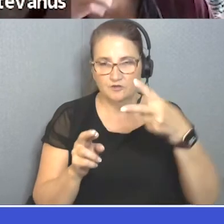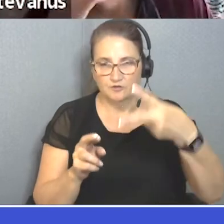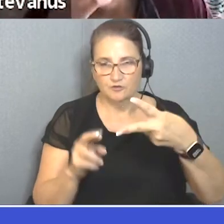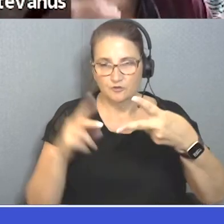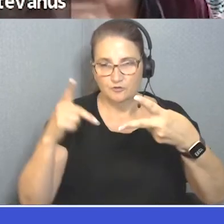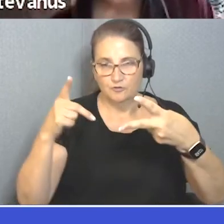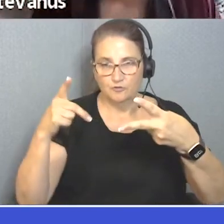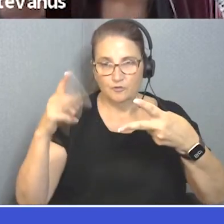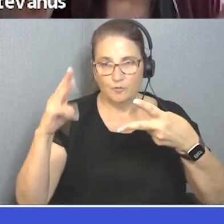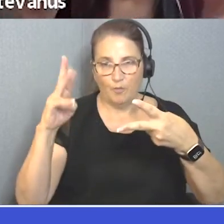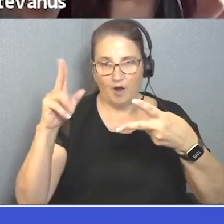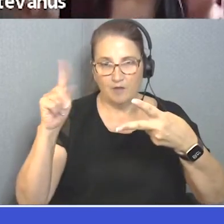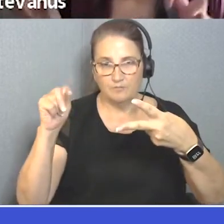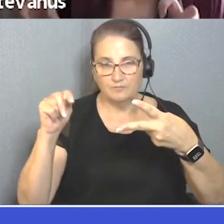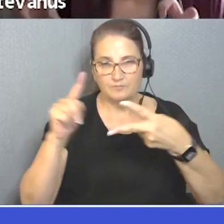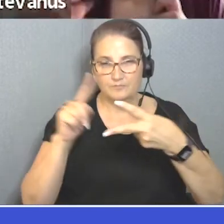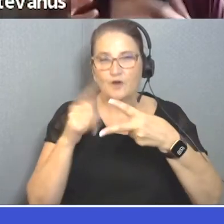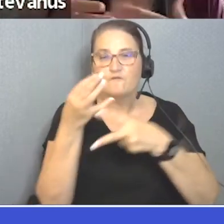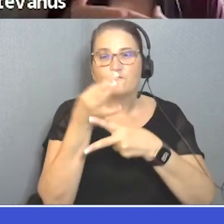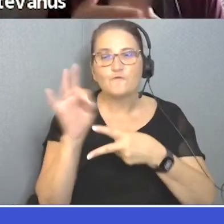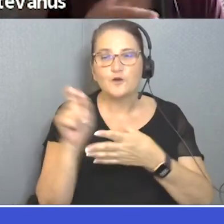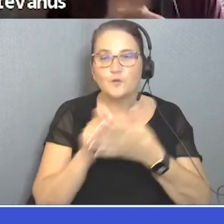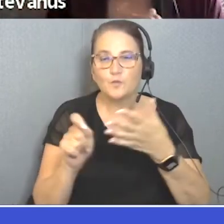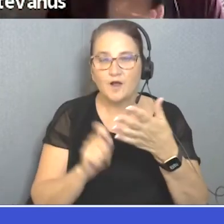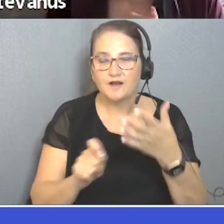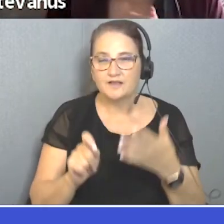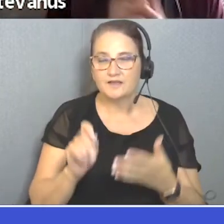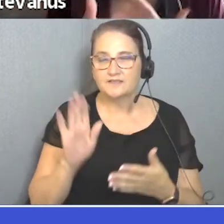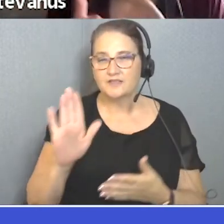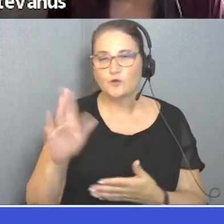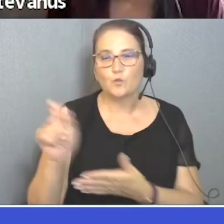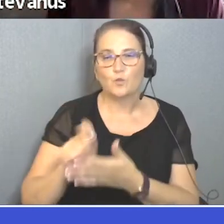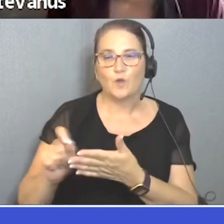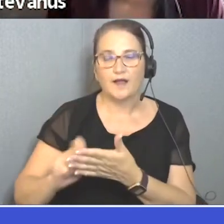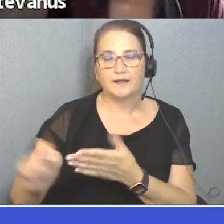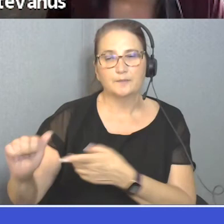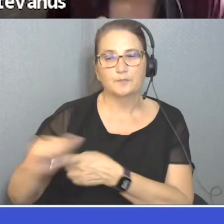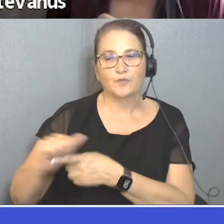So there's two prompts. And the invitation to free write, free